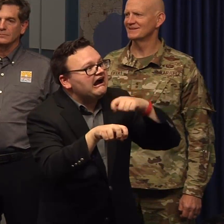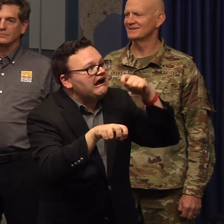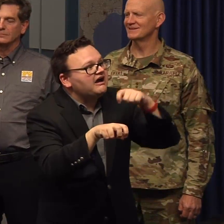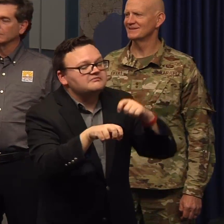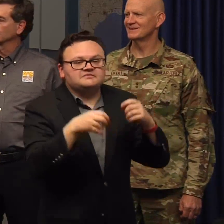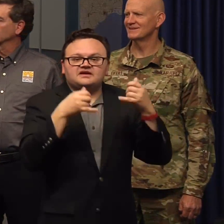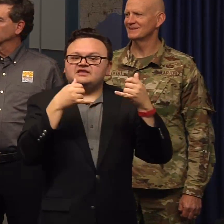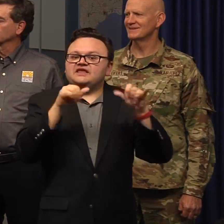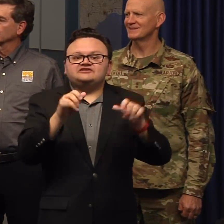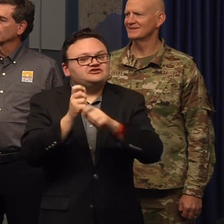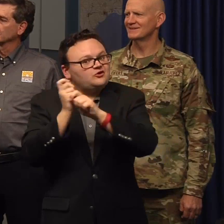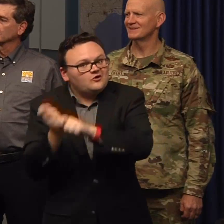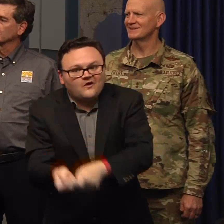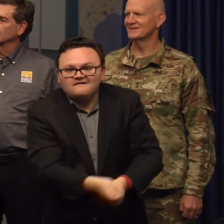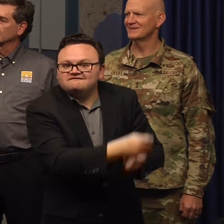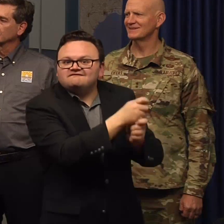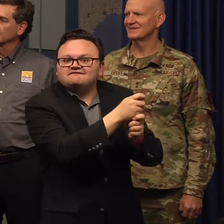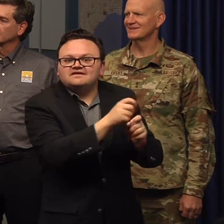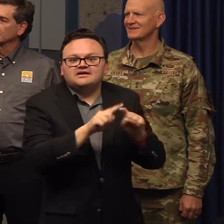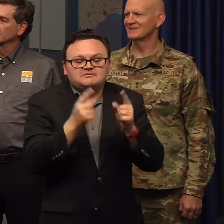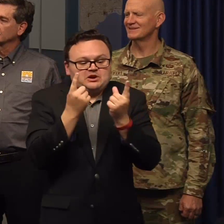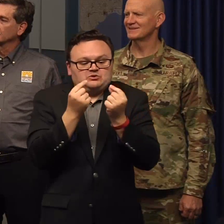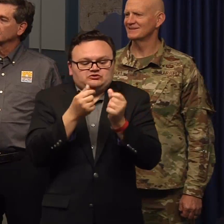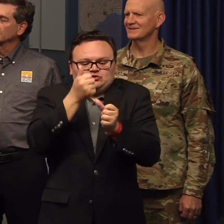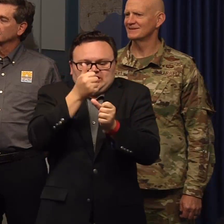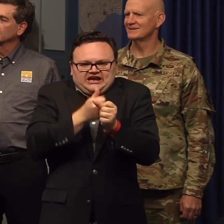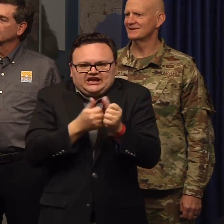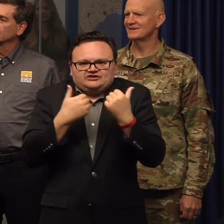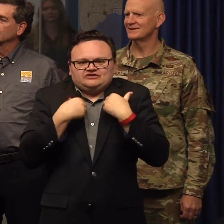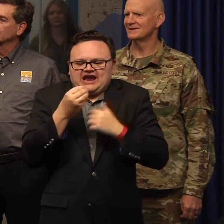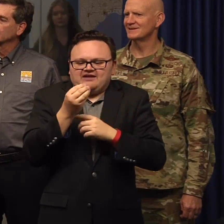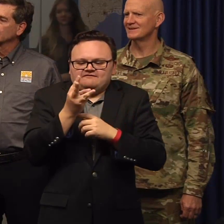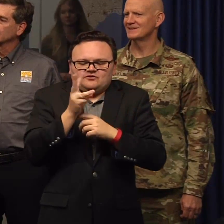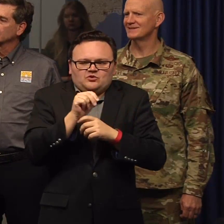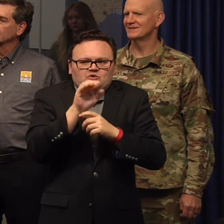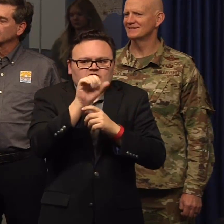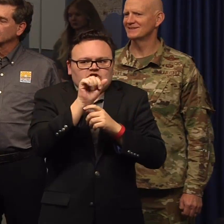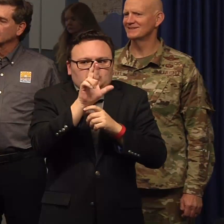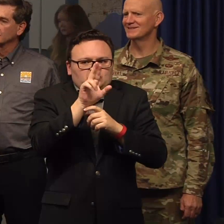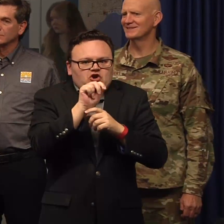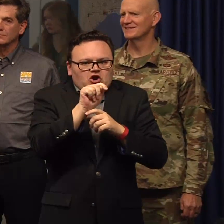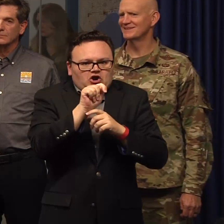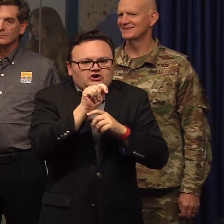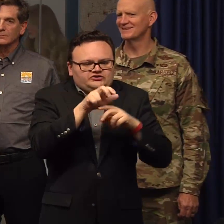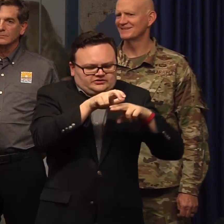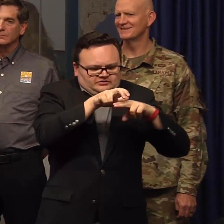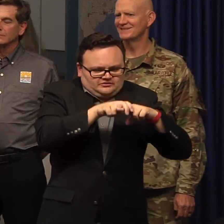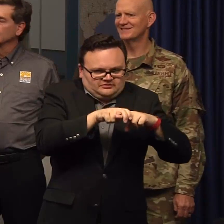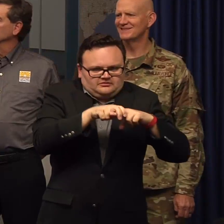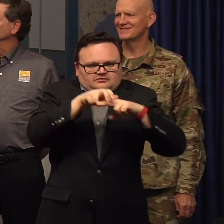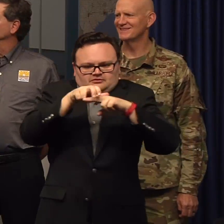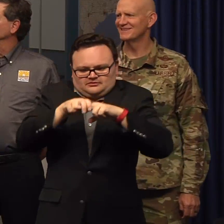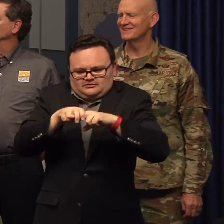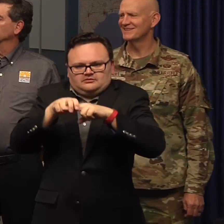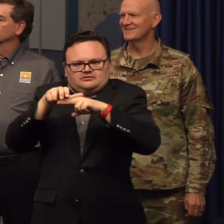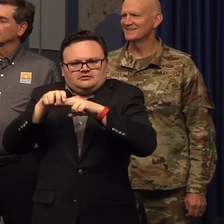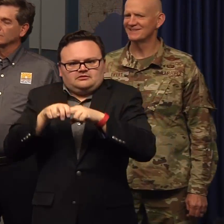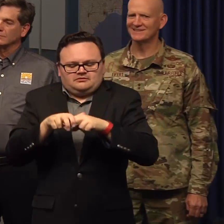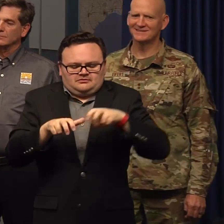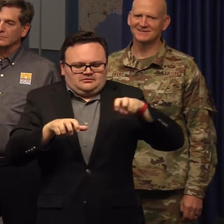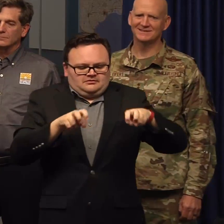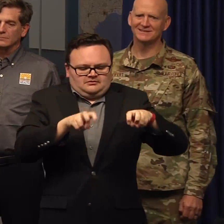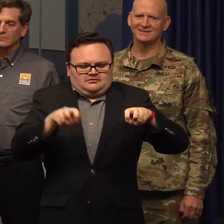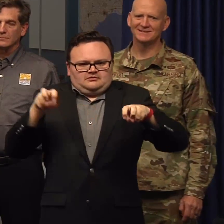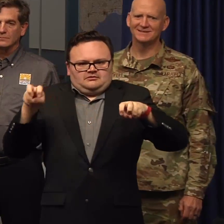THEY ARE GOING OUT AND THEY